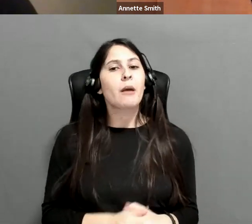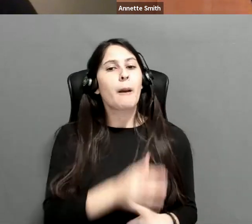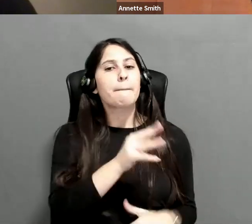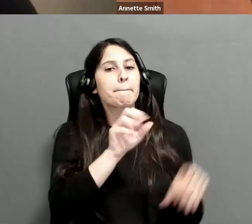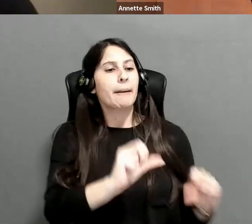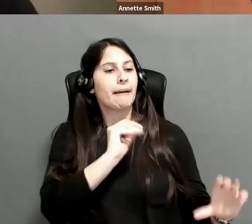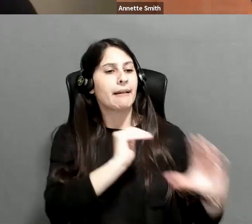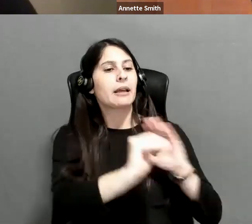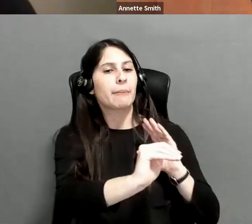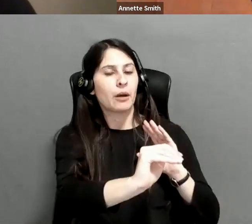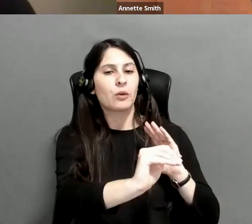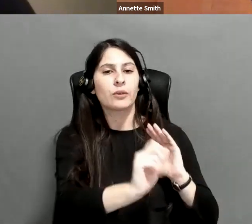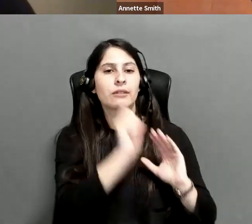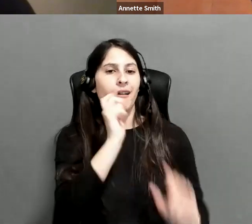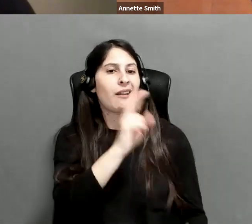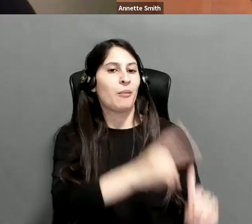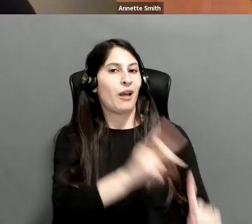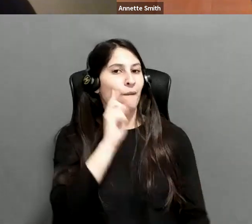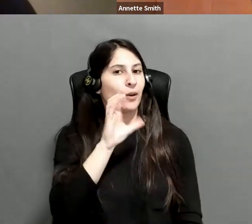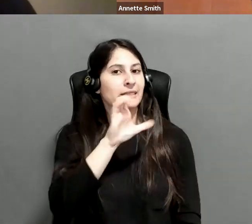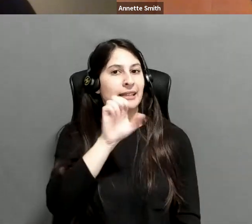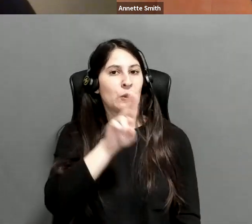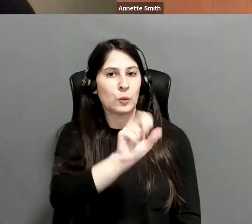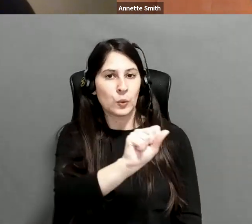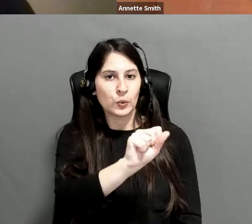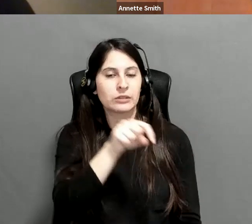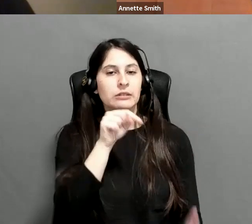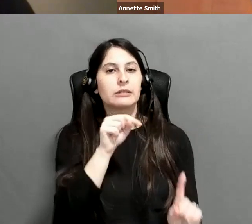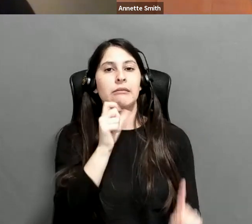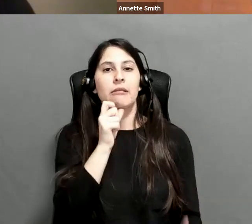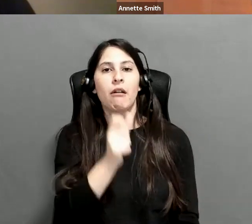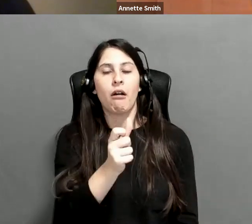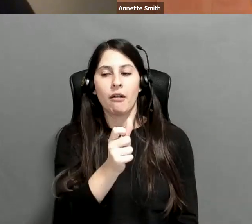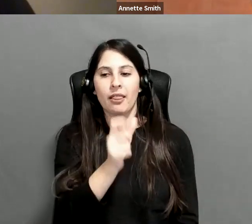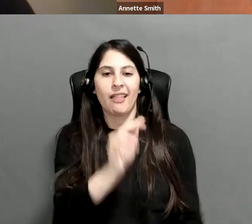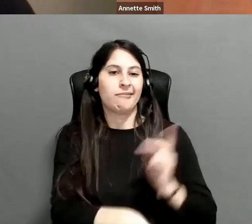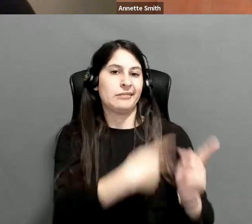not sure what we do with that, Kathryn. I can e-mail her.